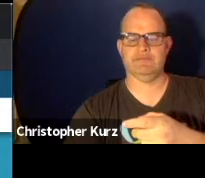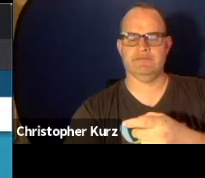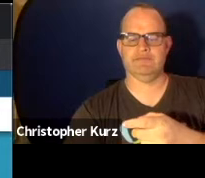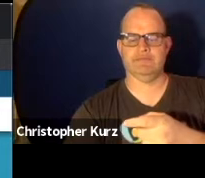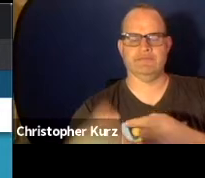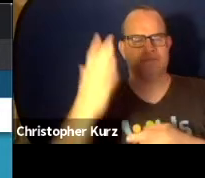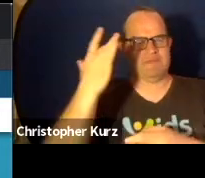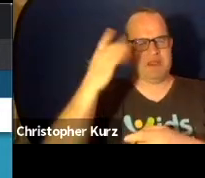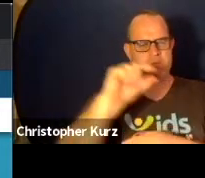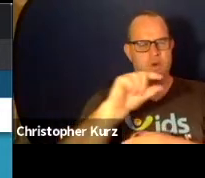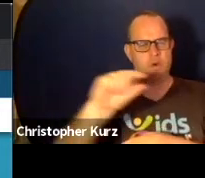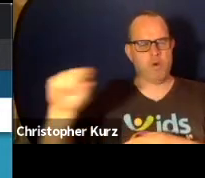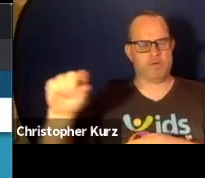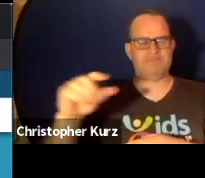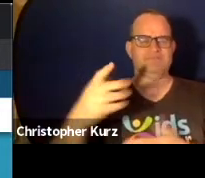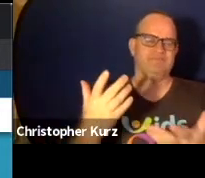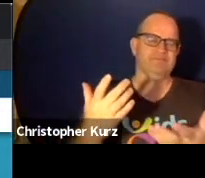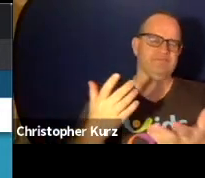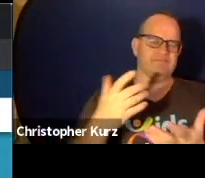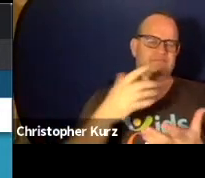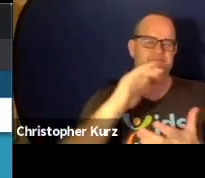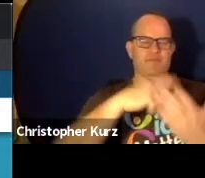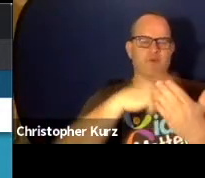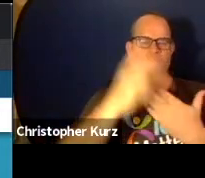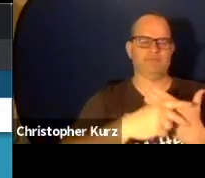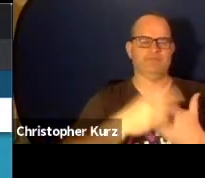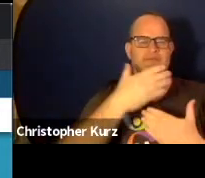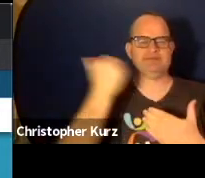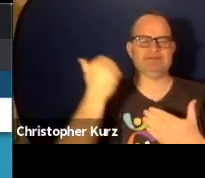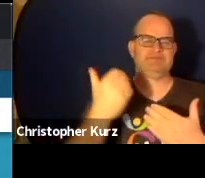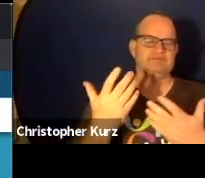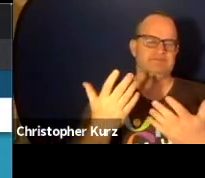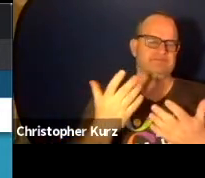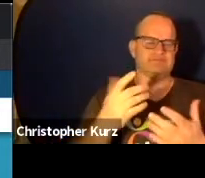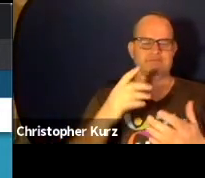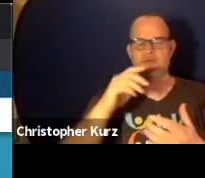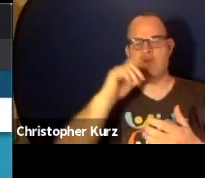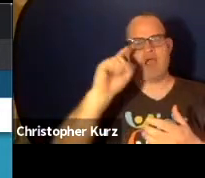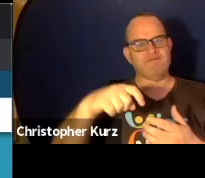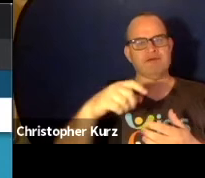Rochester, New York variety.